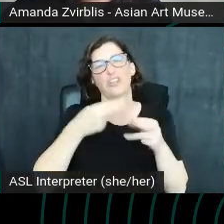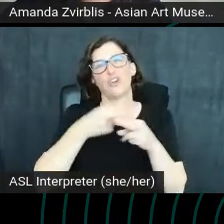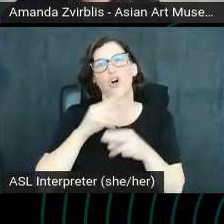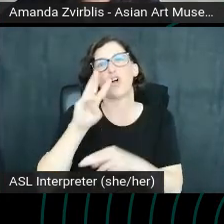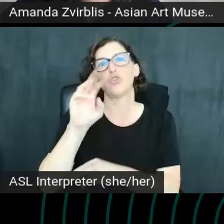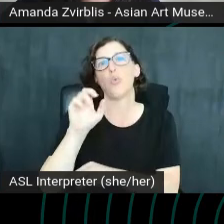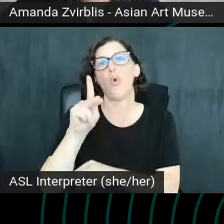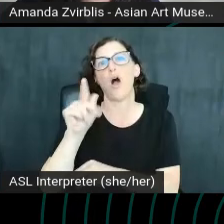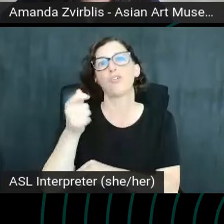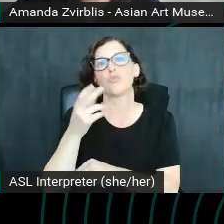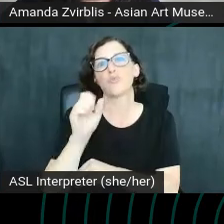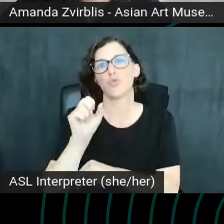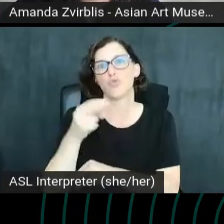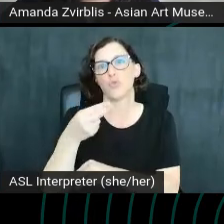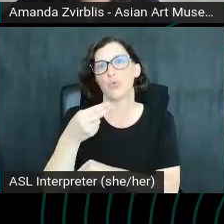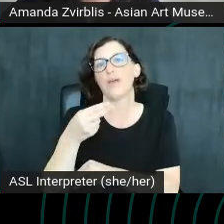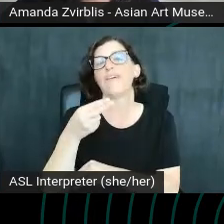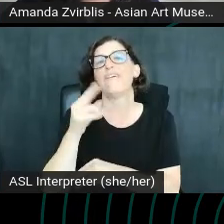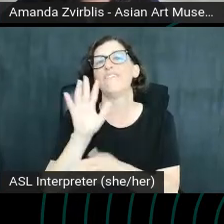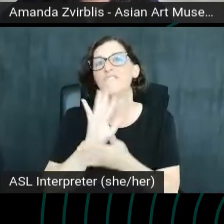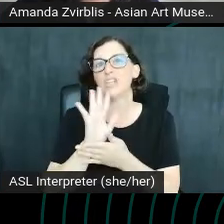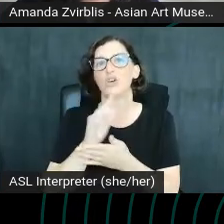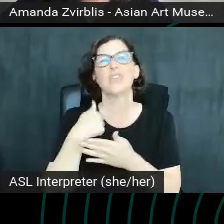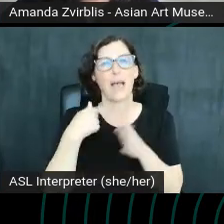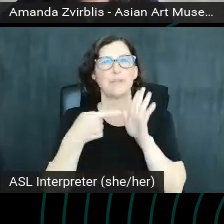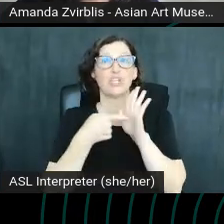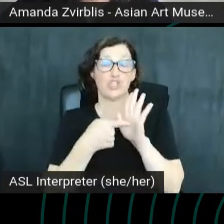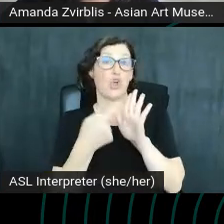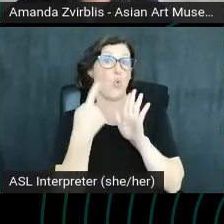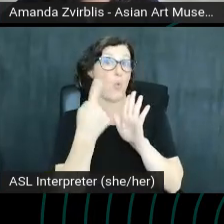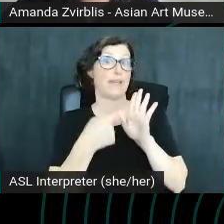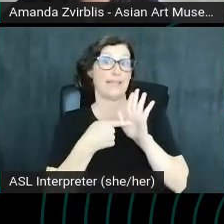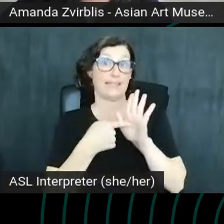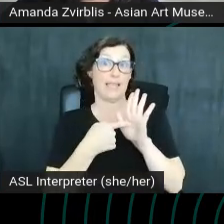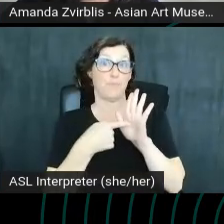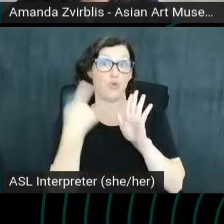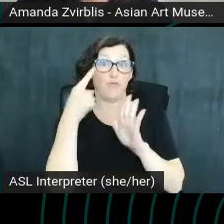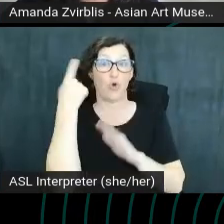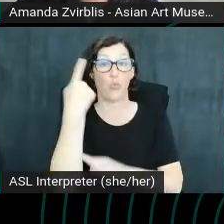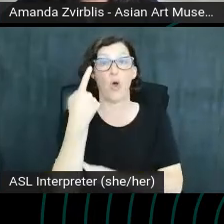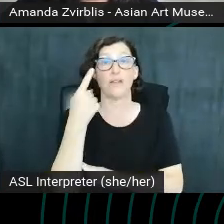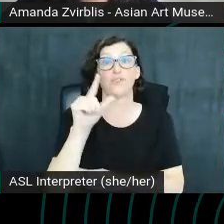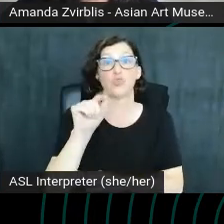I'm going to show you a video trailer created for one of our 2021 exhibitions